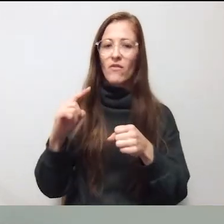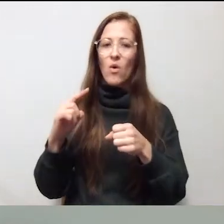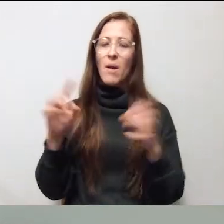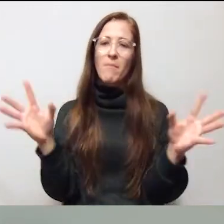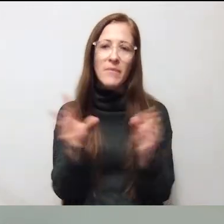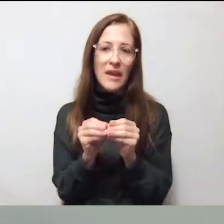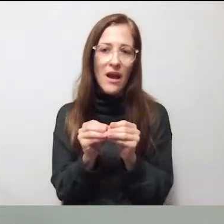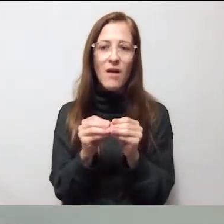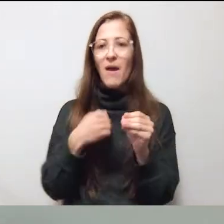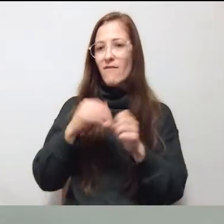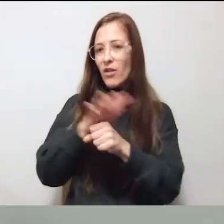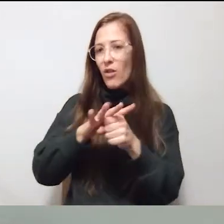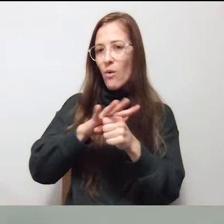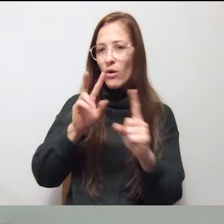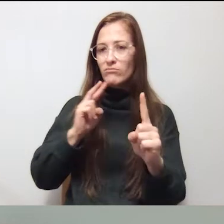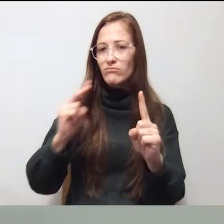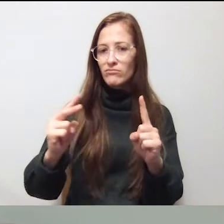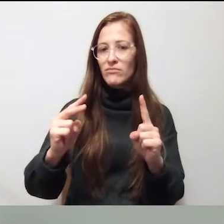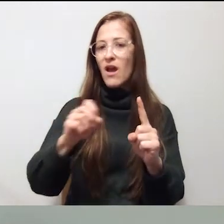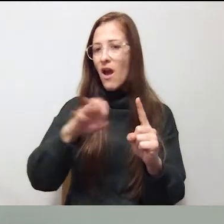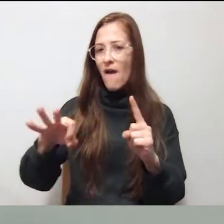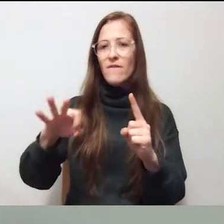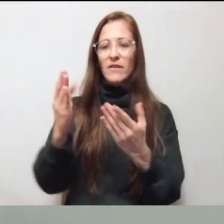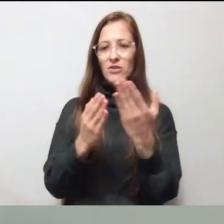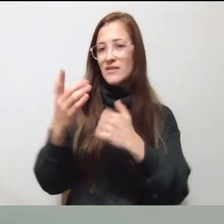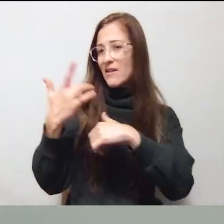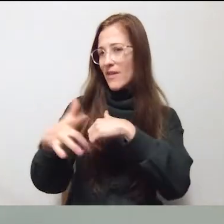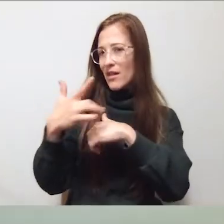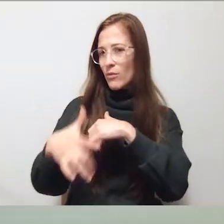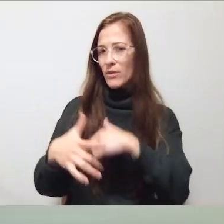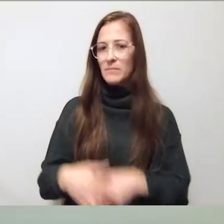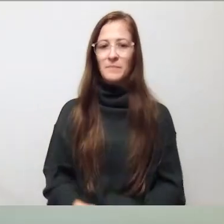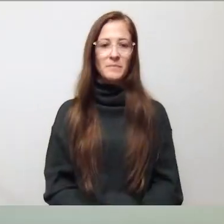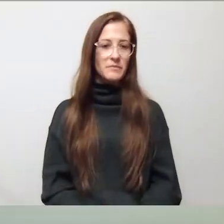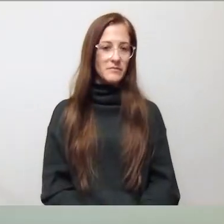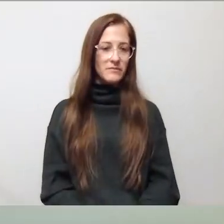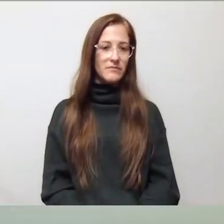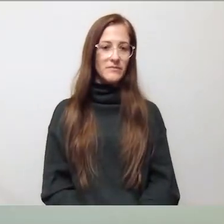and get a localized view of the services that you have. So it's really a mix.